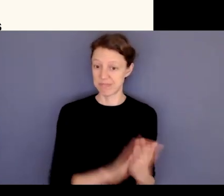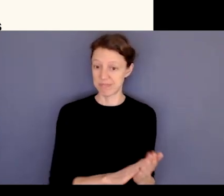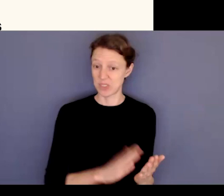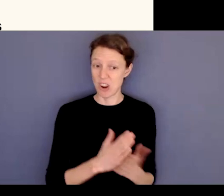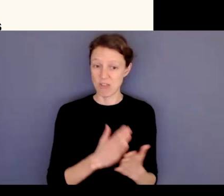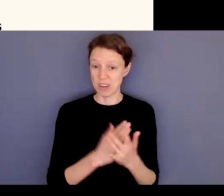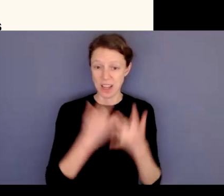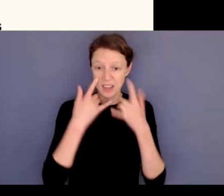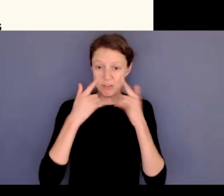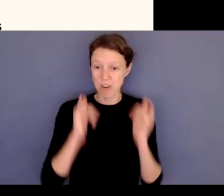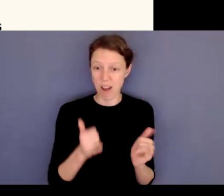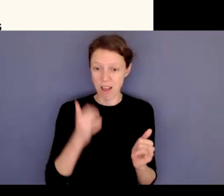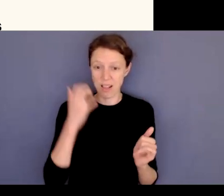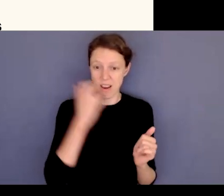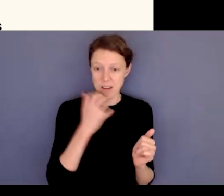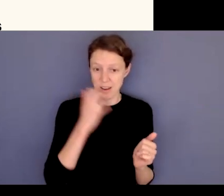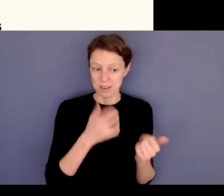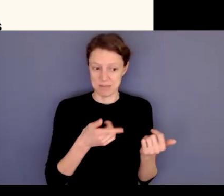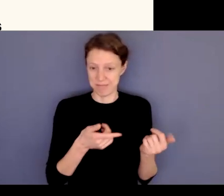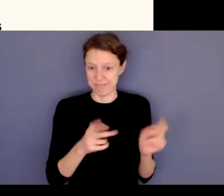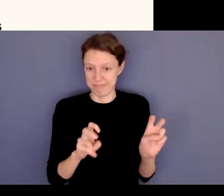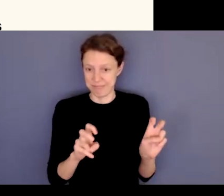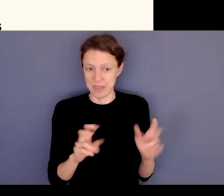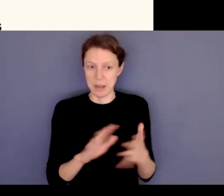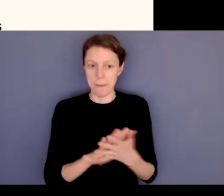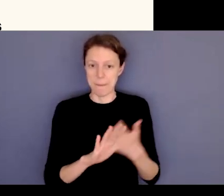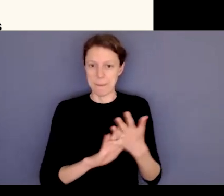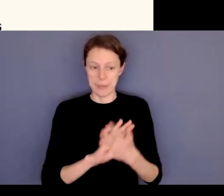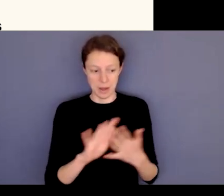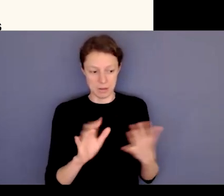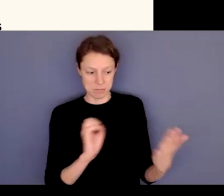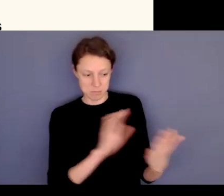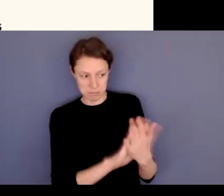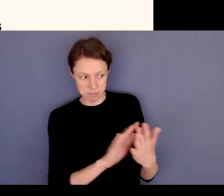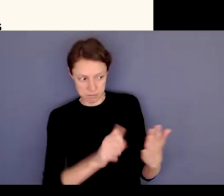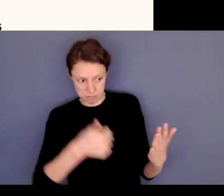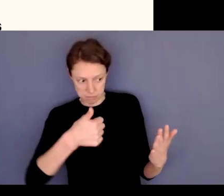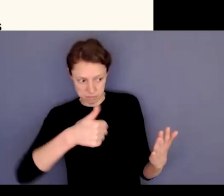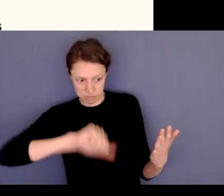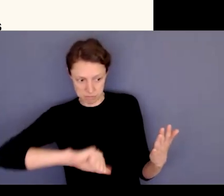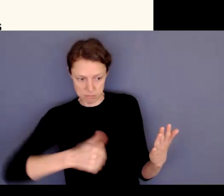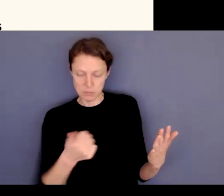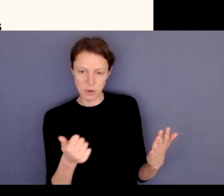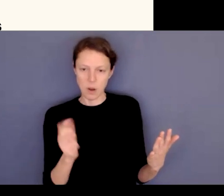just learning what works, what doesn't, around, what content looks like, how long it can be, the sorts of information we're